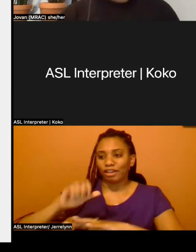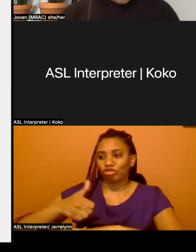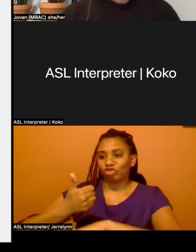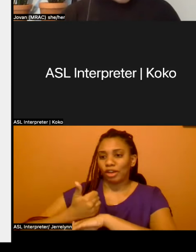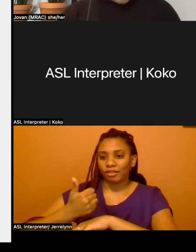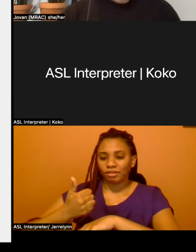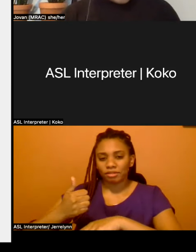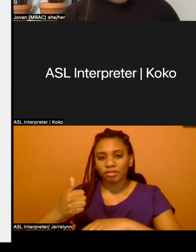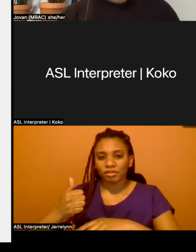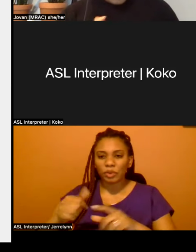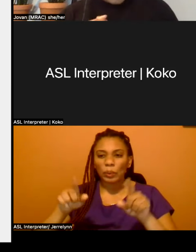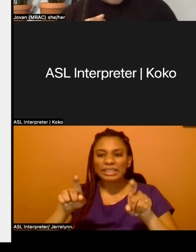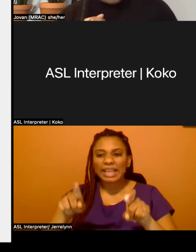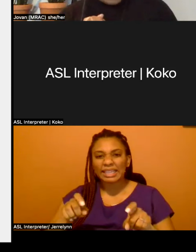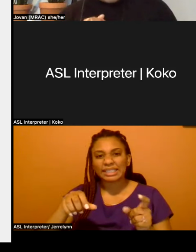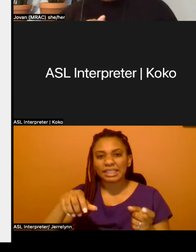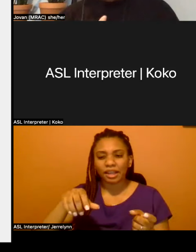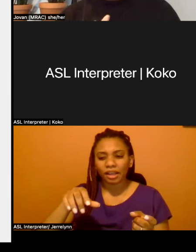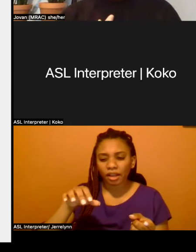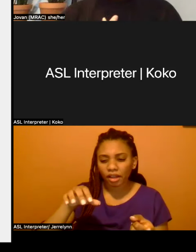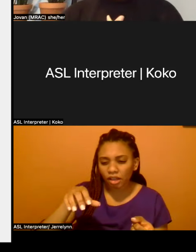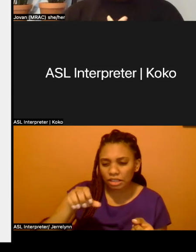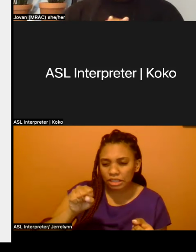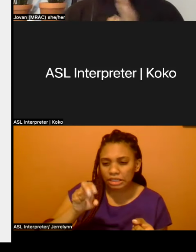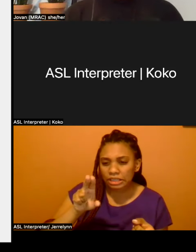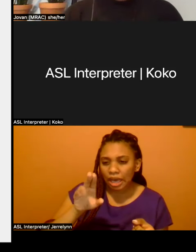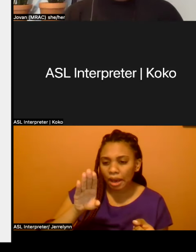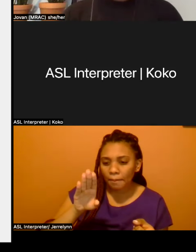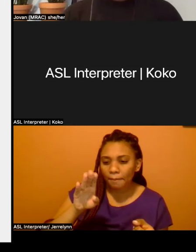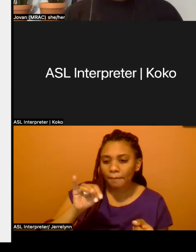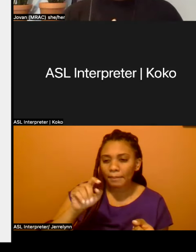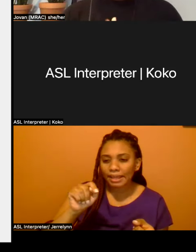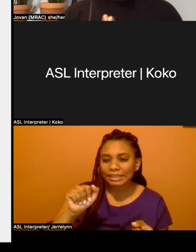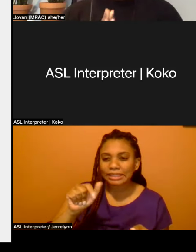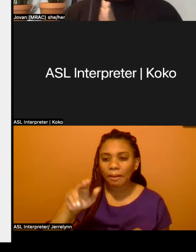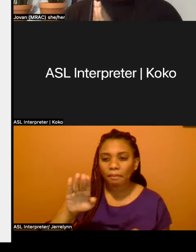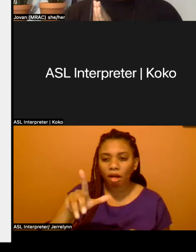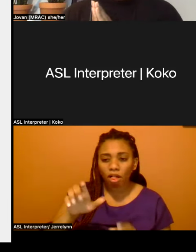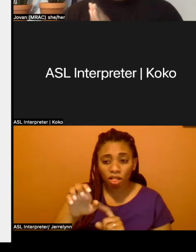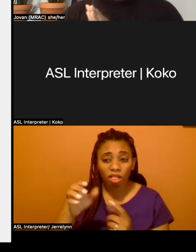It's a very exciting time for us at MRAC. You may or may not be familiar with using it.